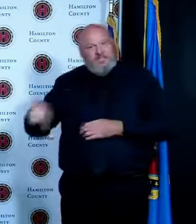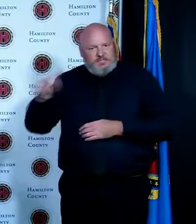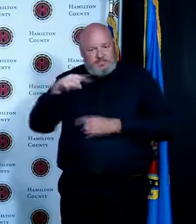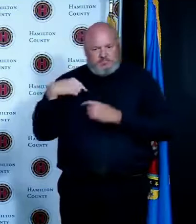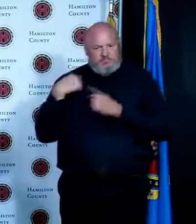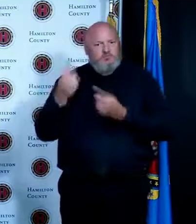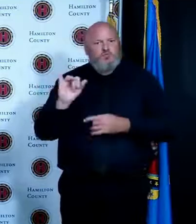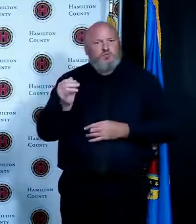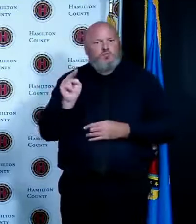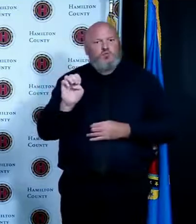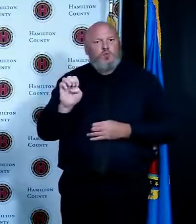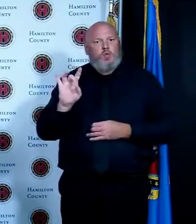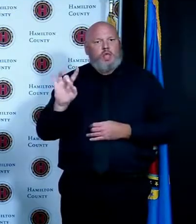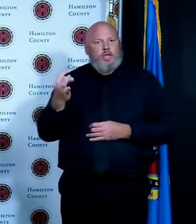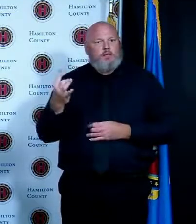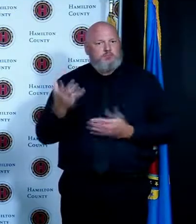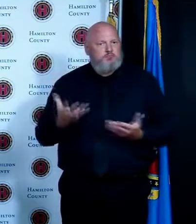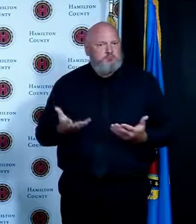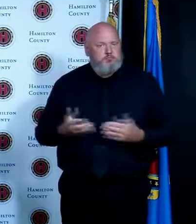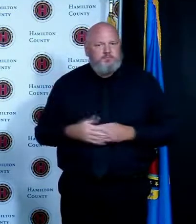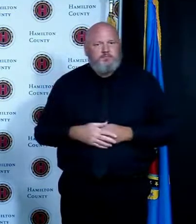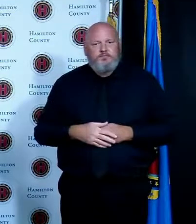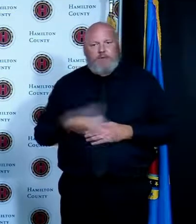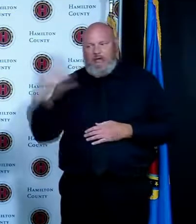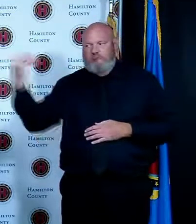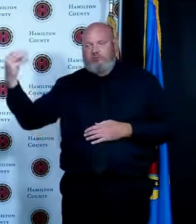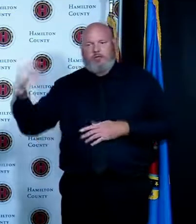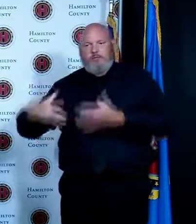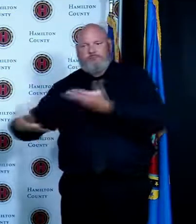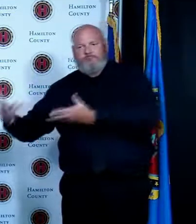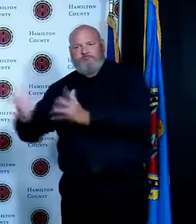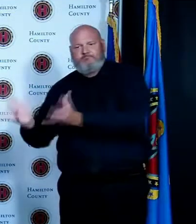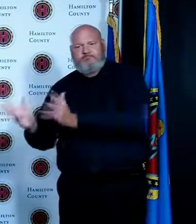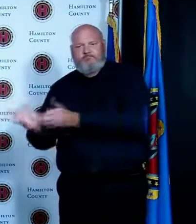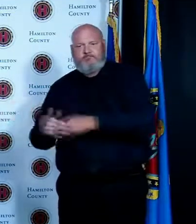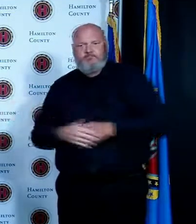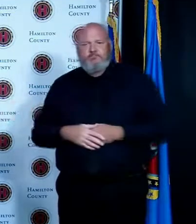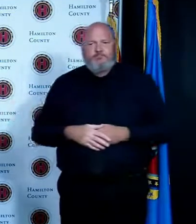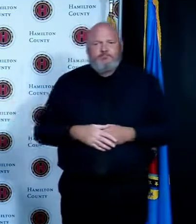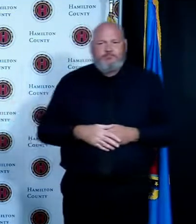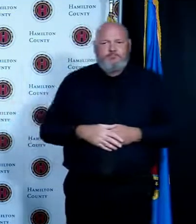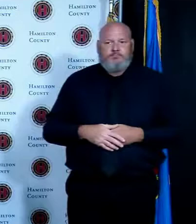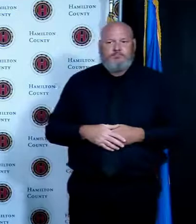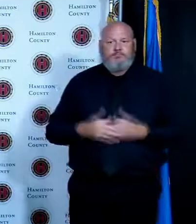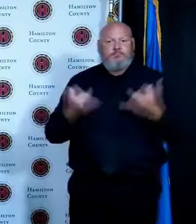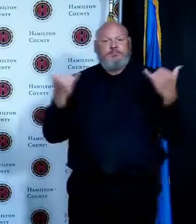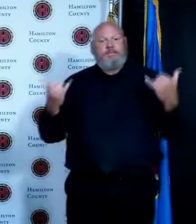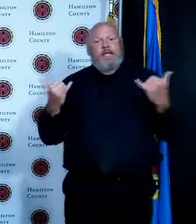doing testing of nursing home employees throughout the state of ohio including here in Hamilton County there are two nursing homes that are